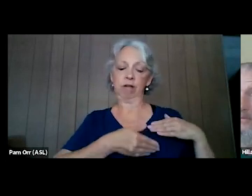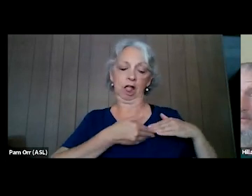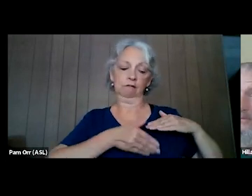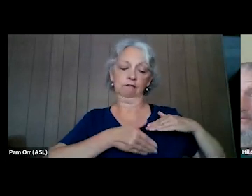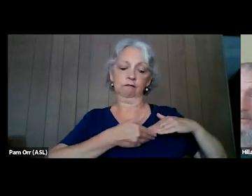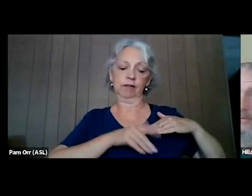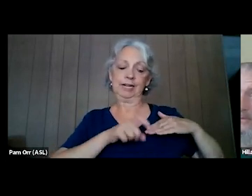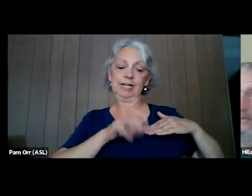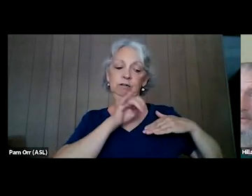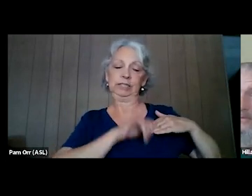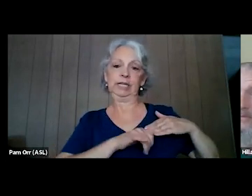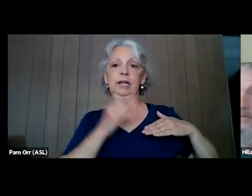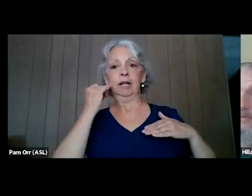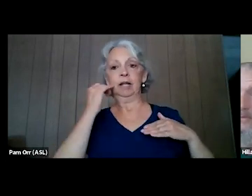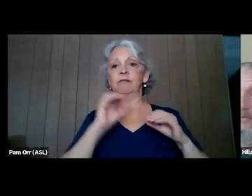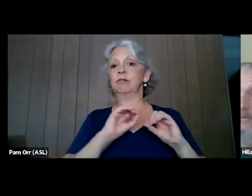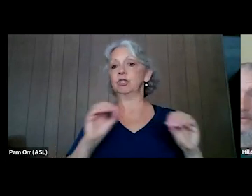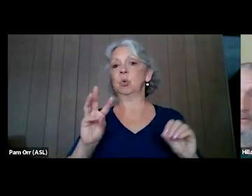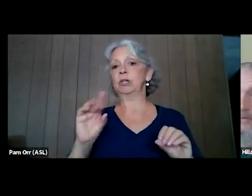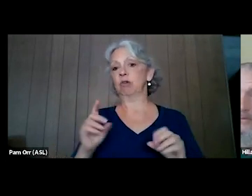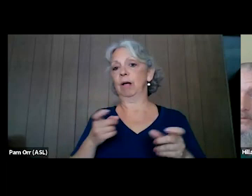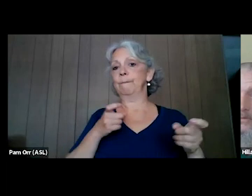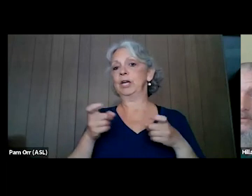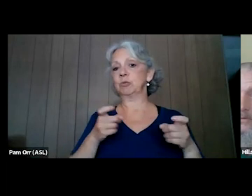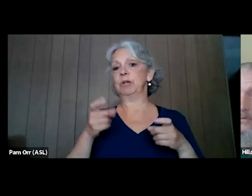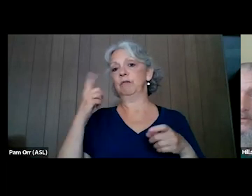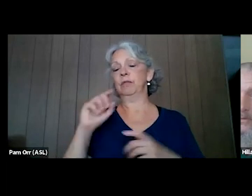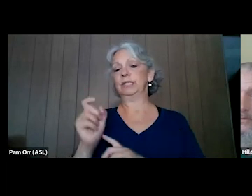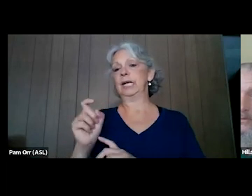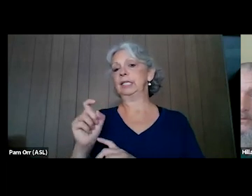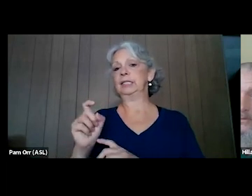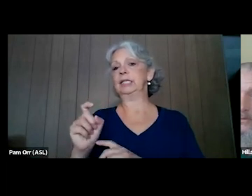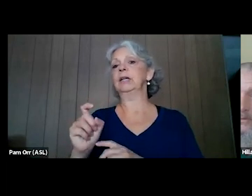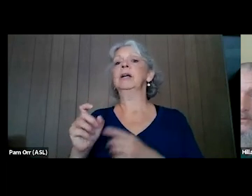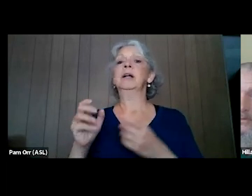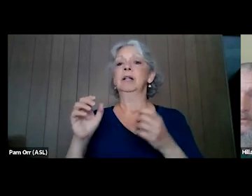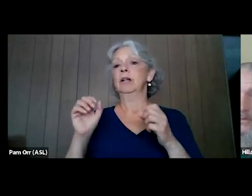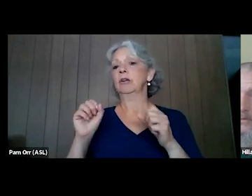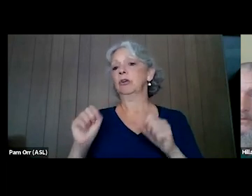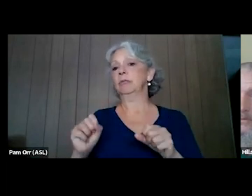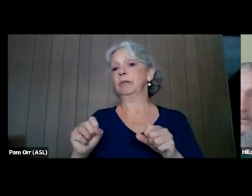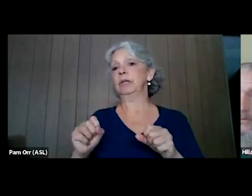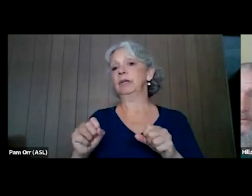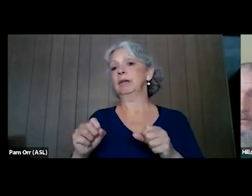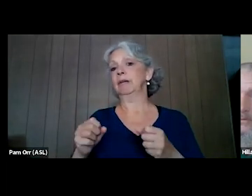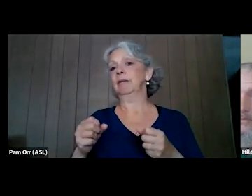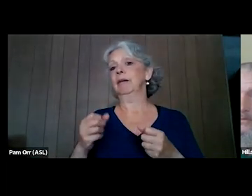If there's no withdrawal management for their xylazine component of their fentanyl, like they could be on, you know, a really good withdrawal management for their fentanyl